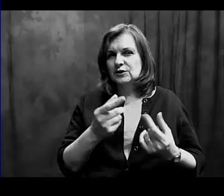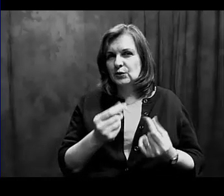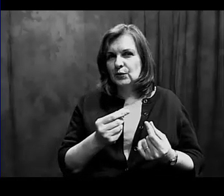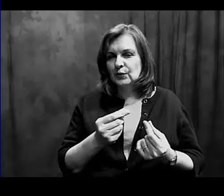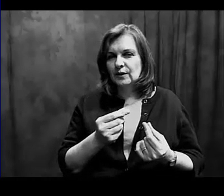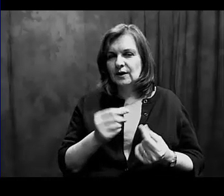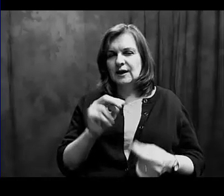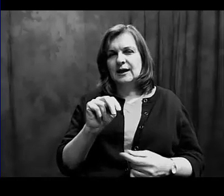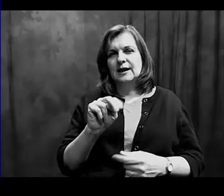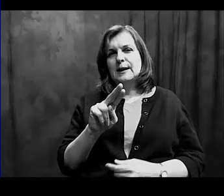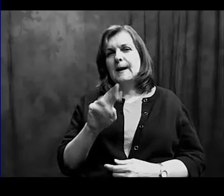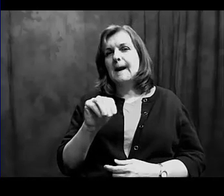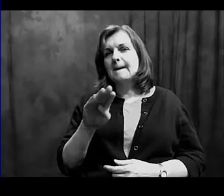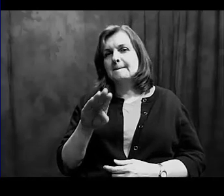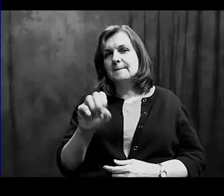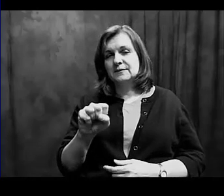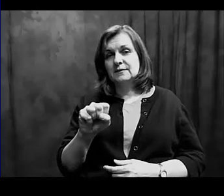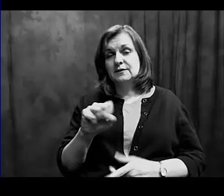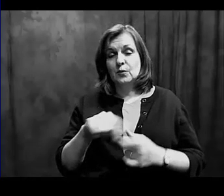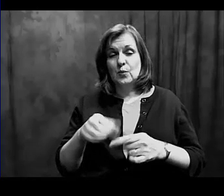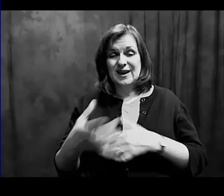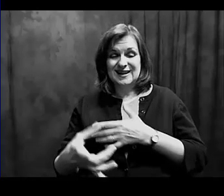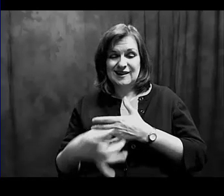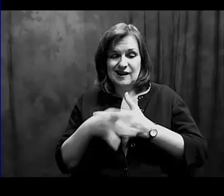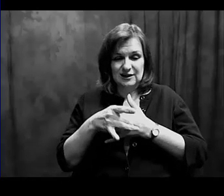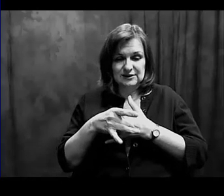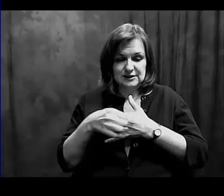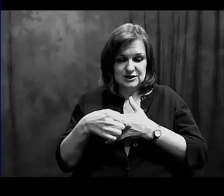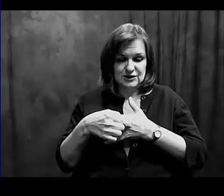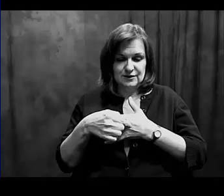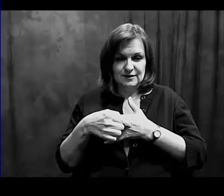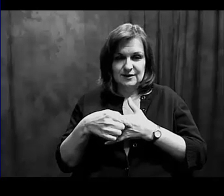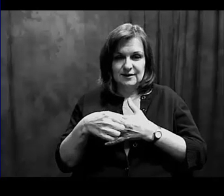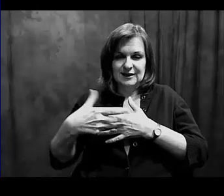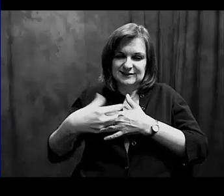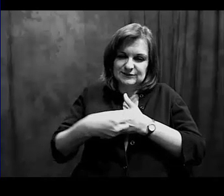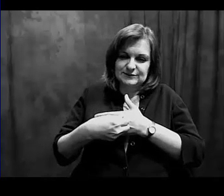it numbs right? so there actually secreting something that numbs you - so you may not